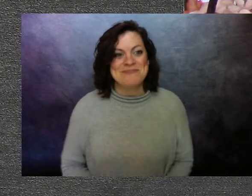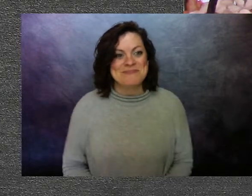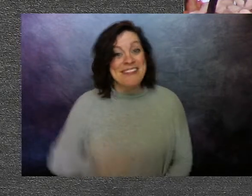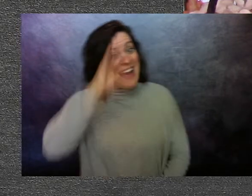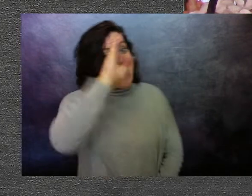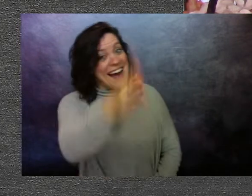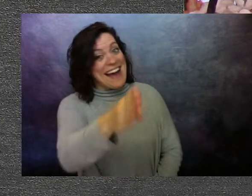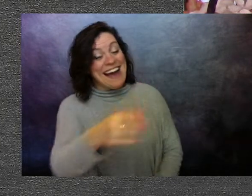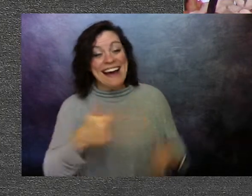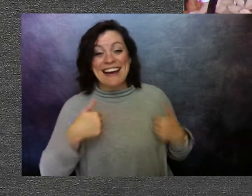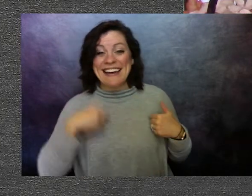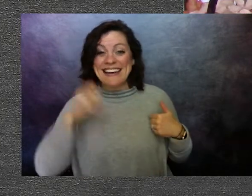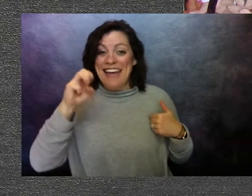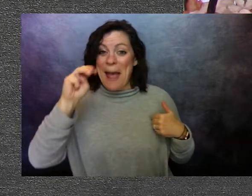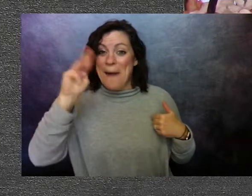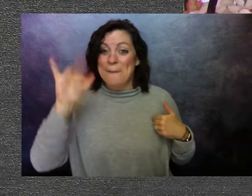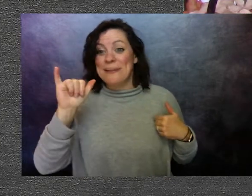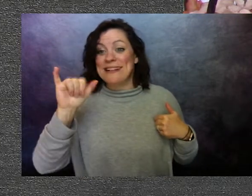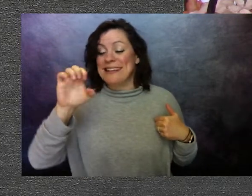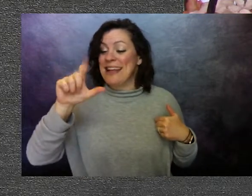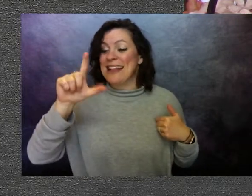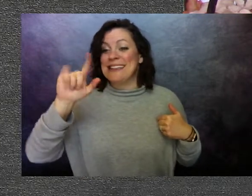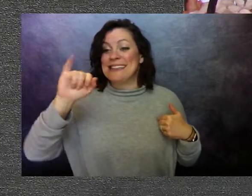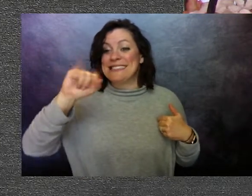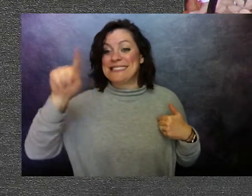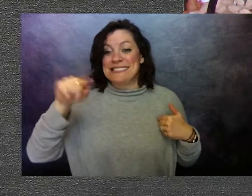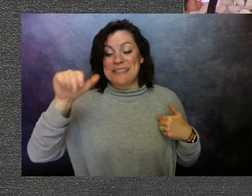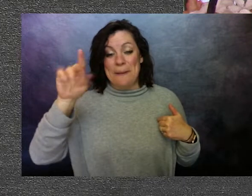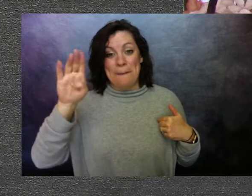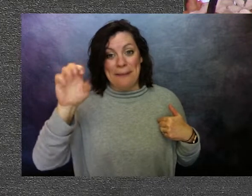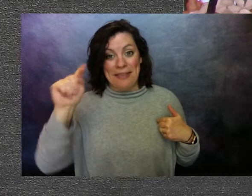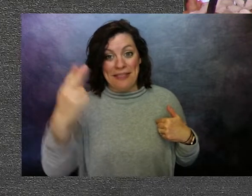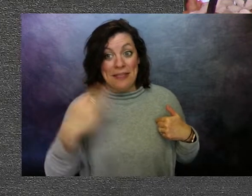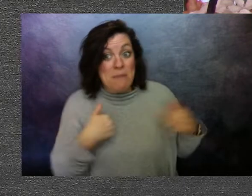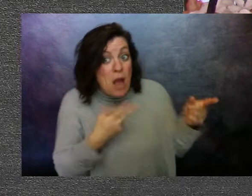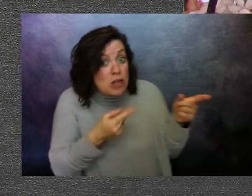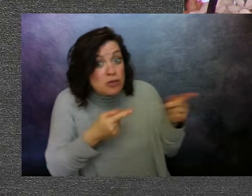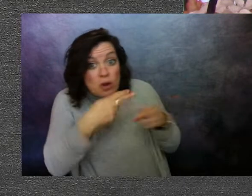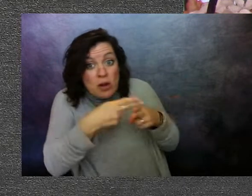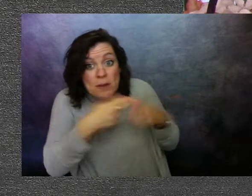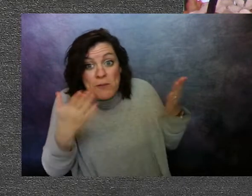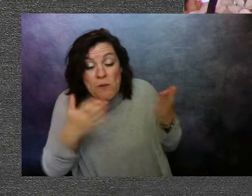Hi, I'm Emily Elizabeth. I have a dog named Clifford.